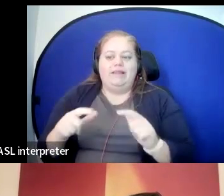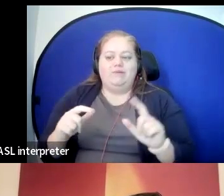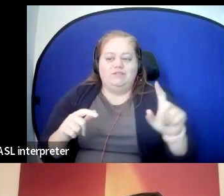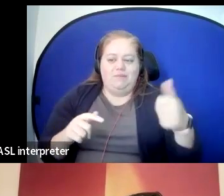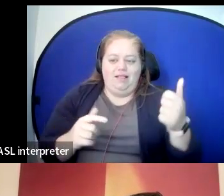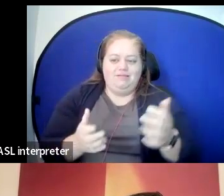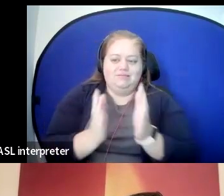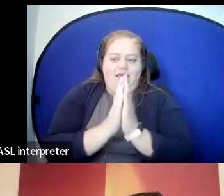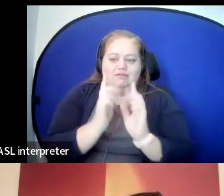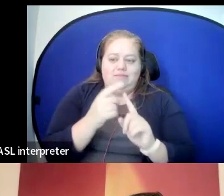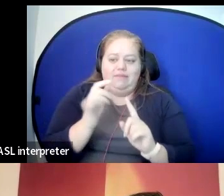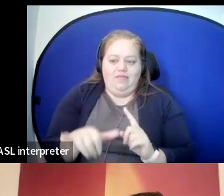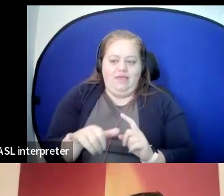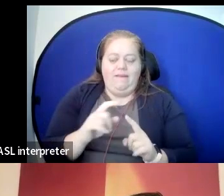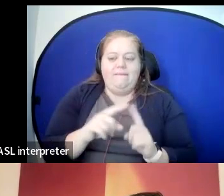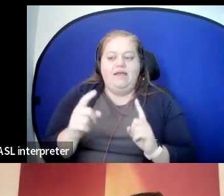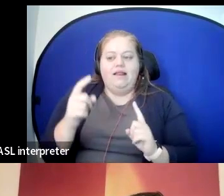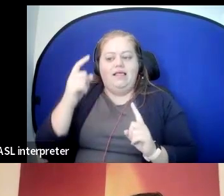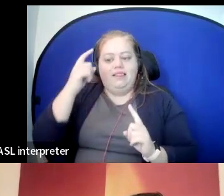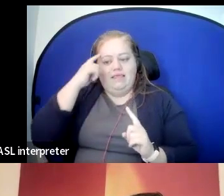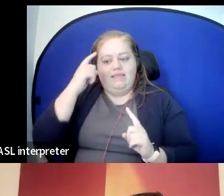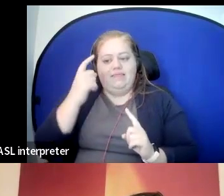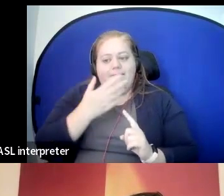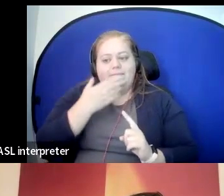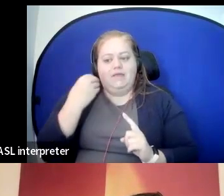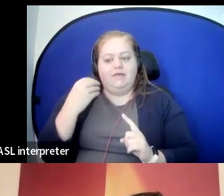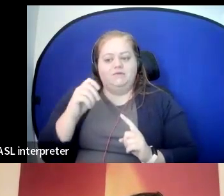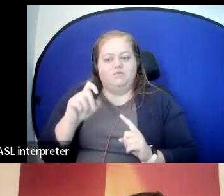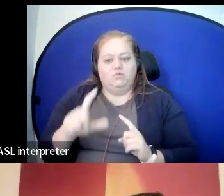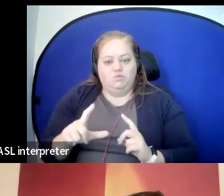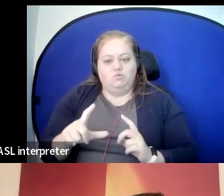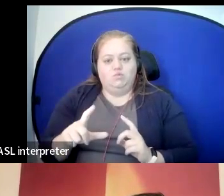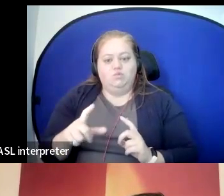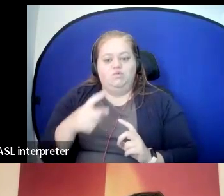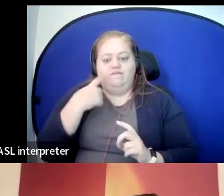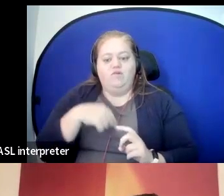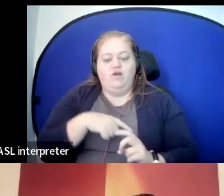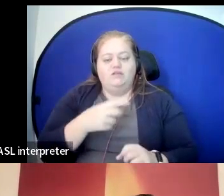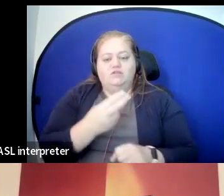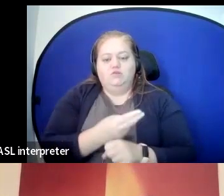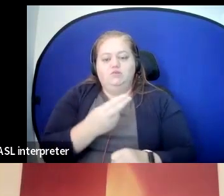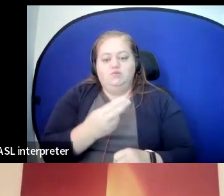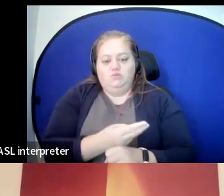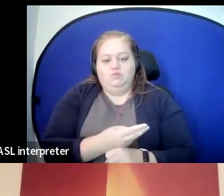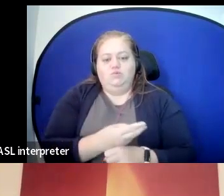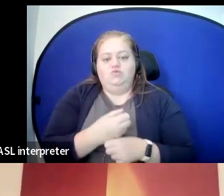I would say that the best tools to create systems that